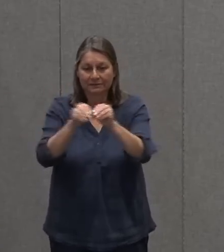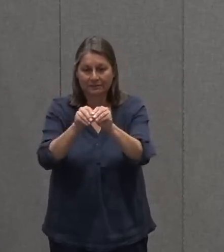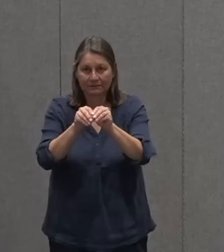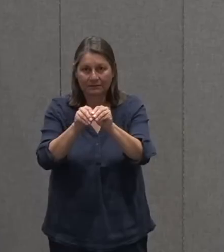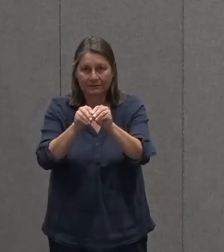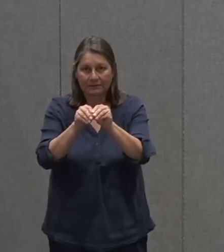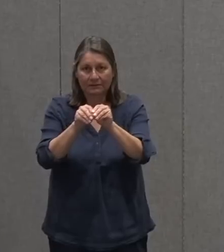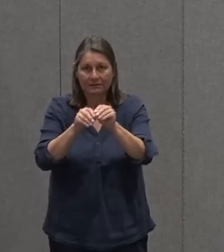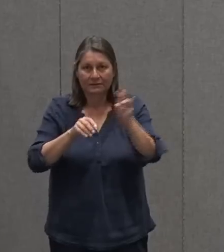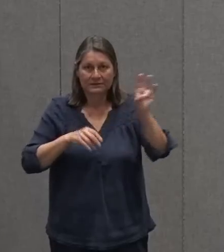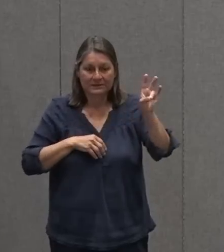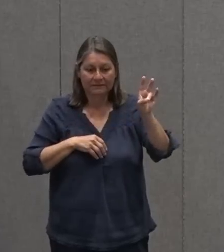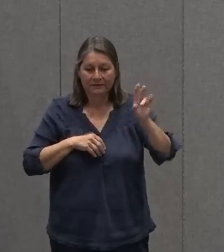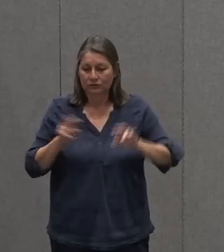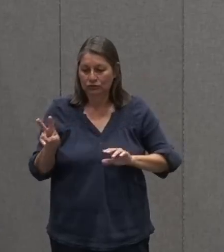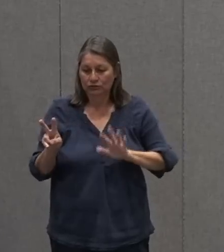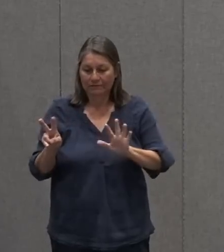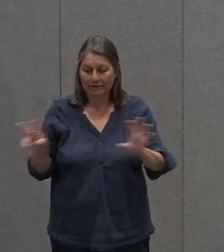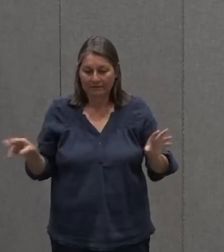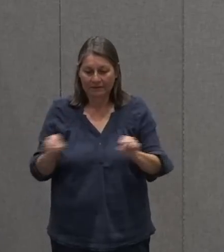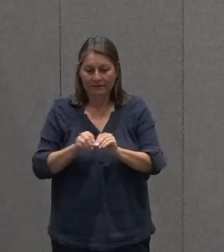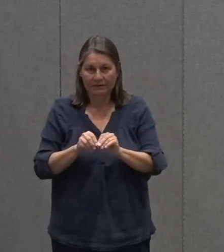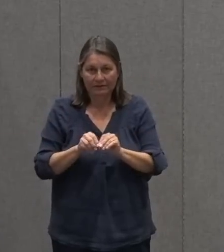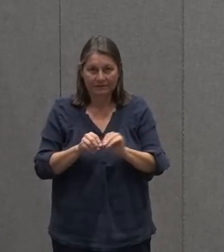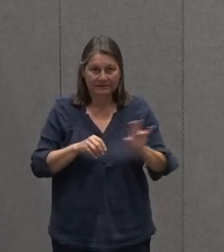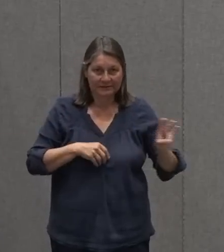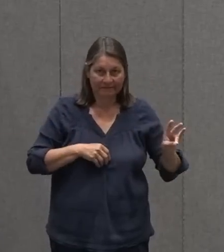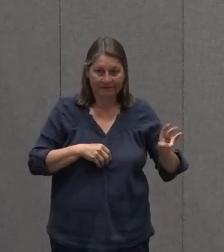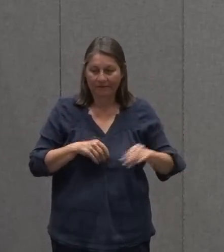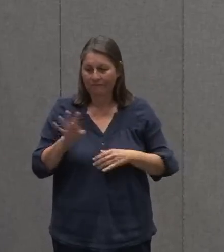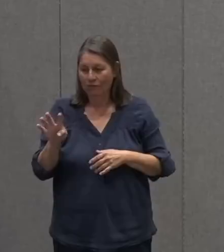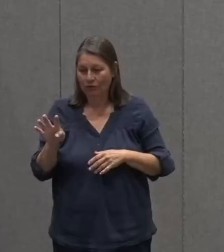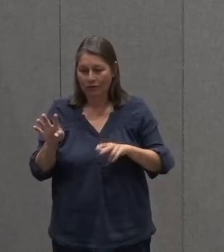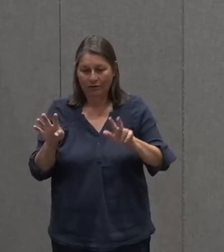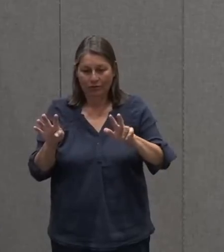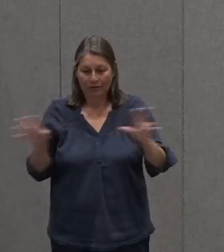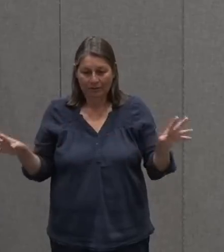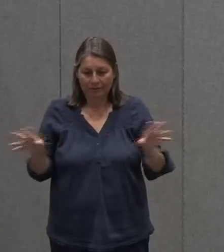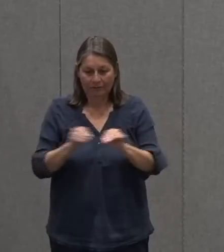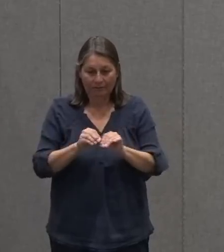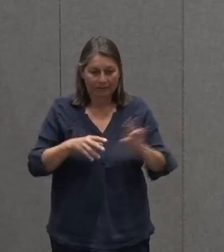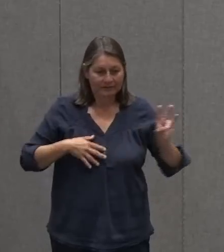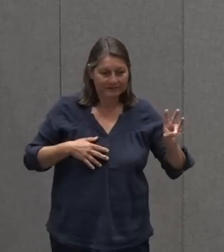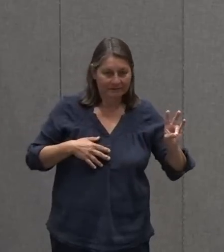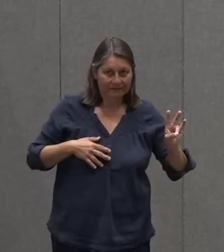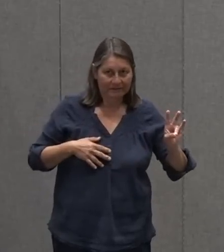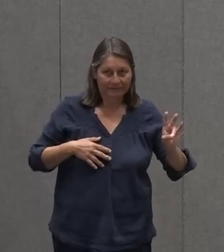the two and the five, the four and the three, that nine wouldn't belong because they don't add to seven.